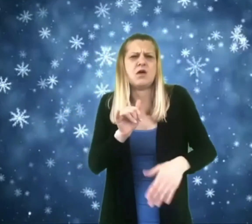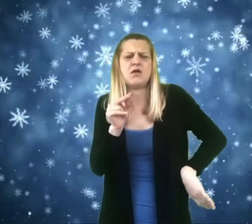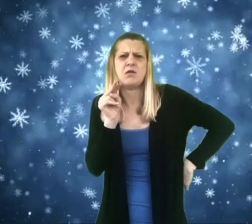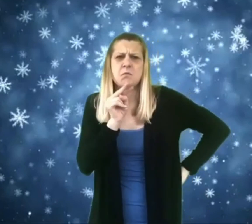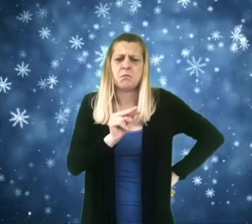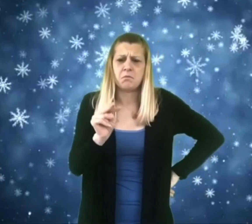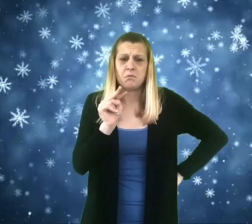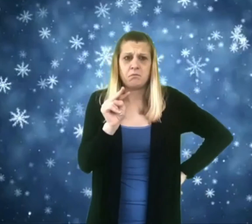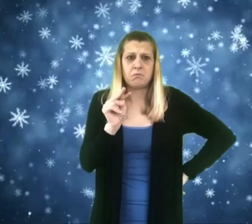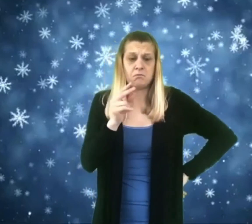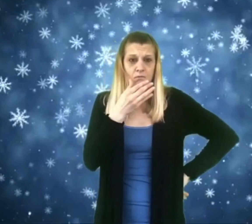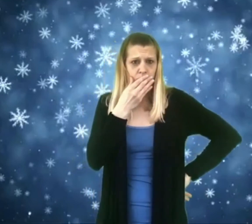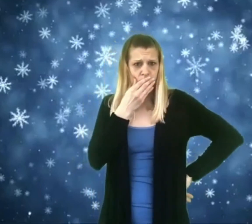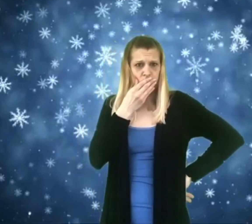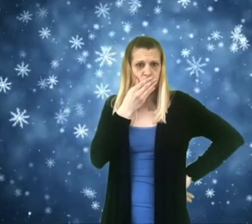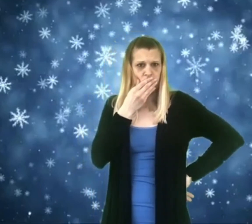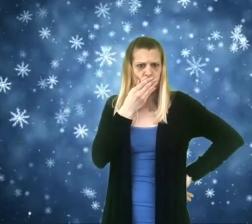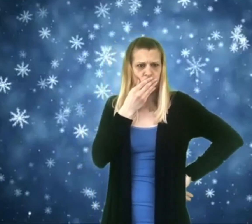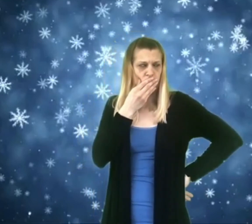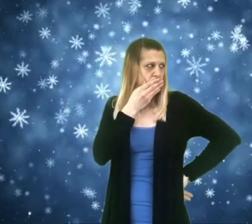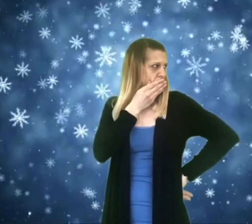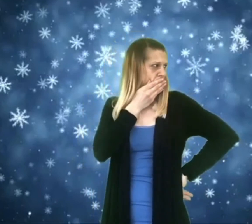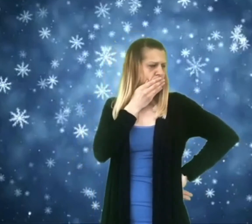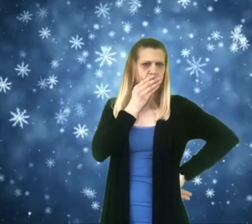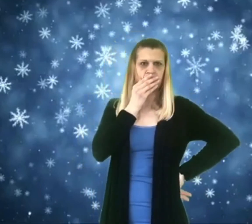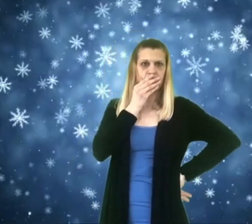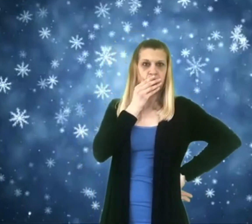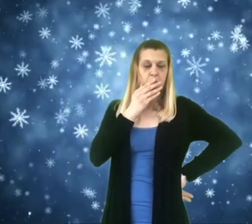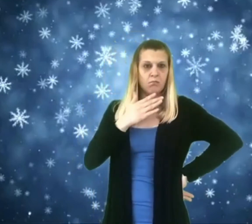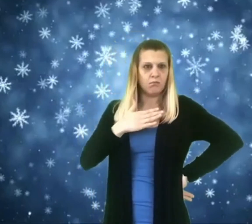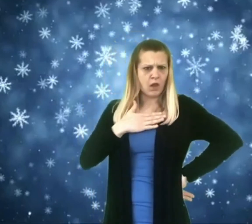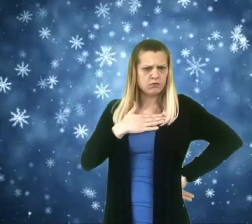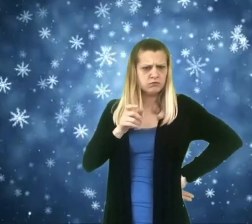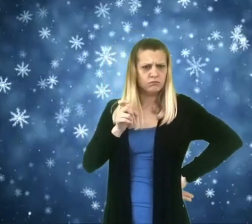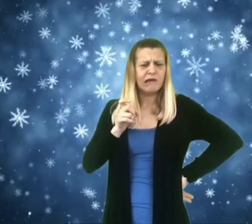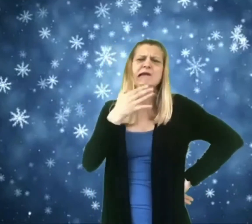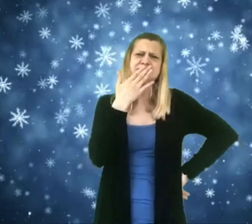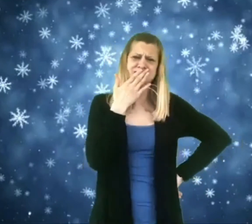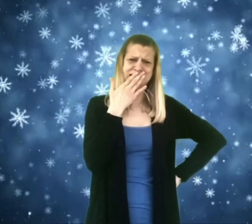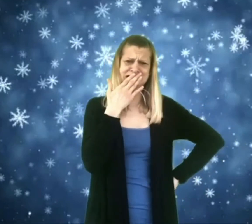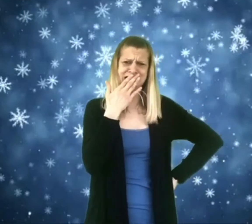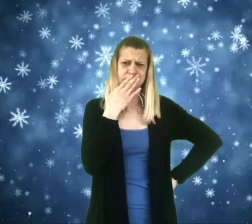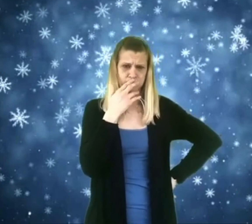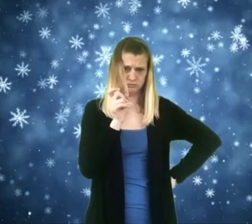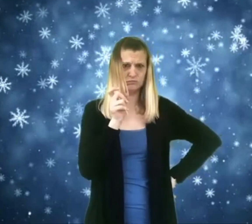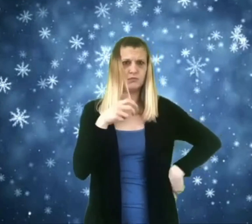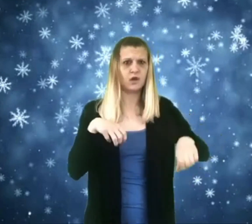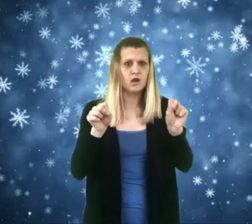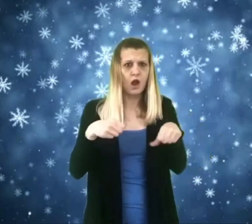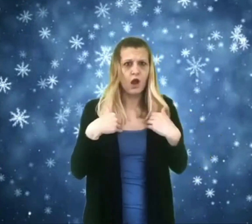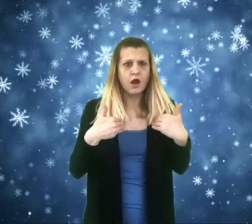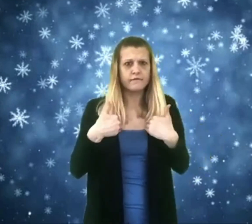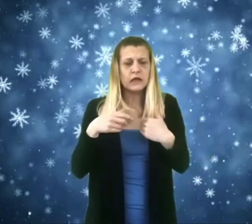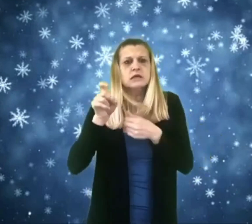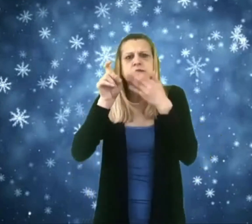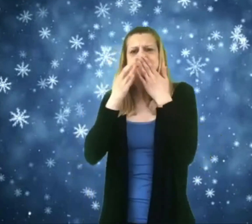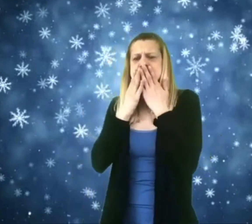Was it his, this dollar bill? Could he have it?